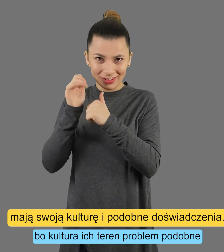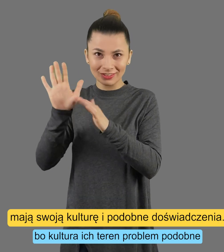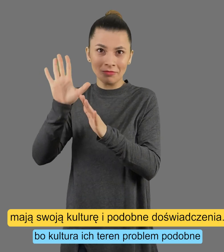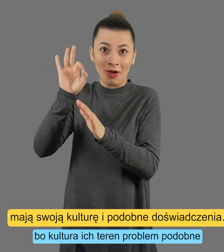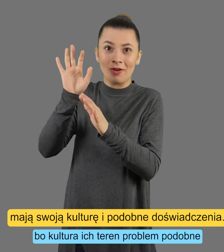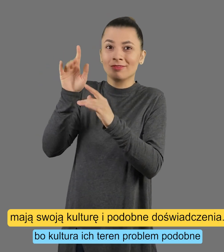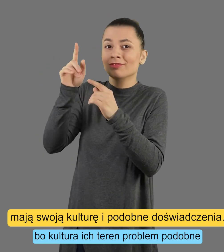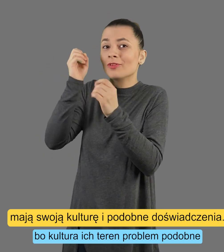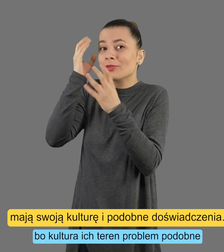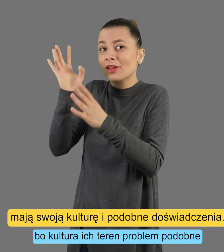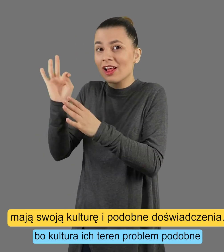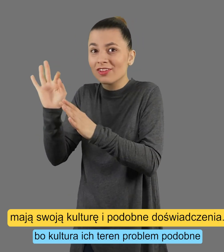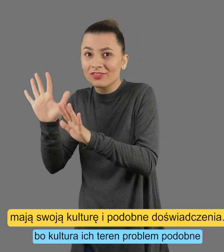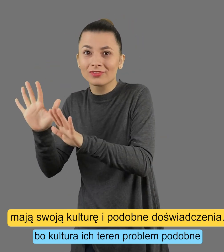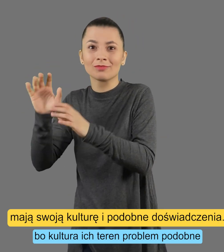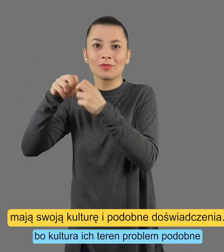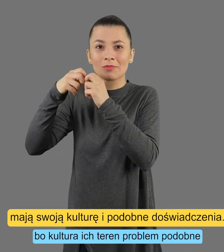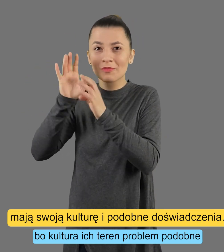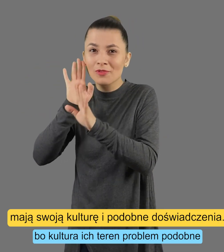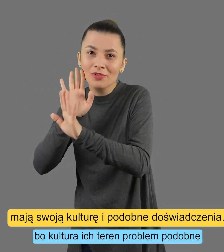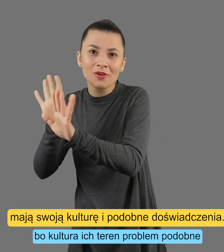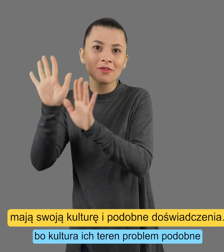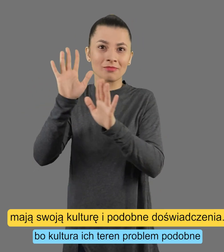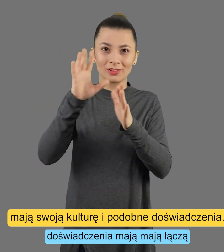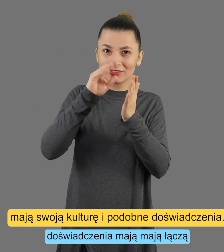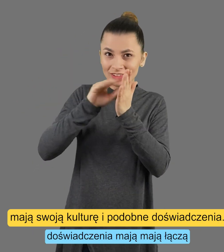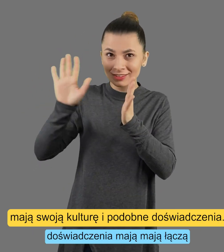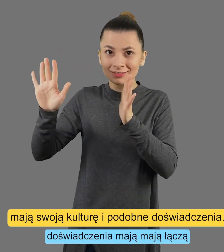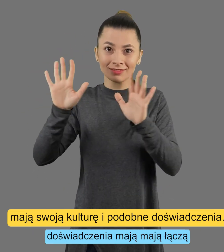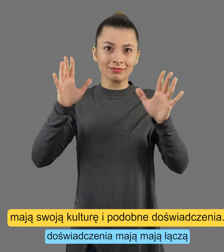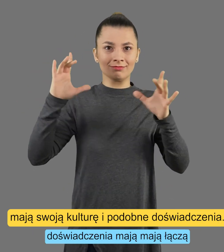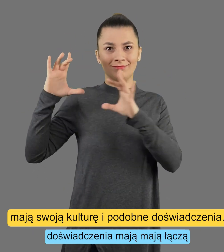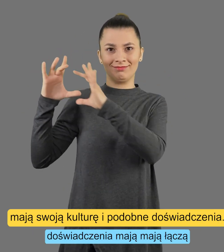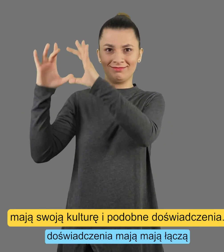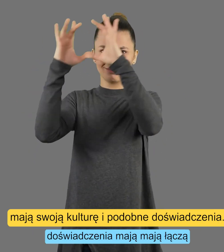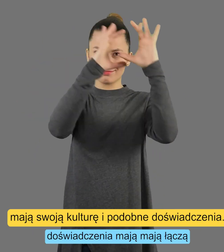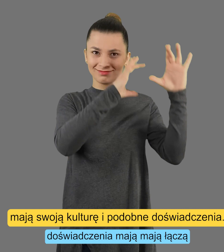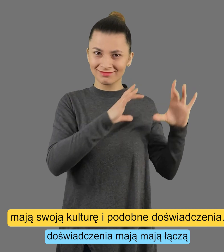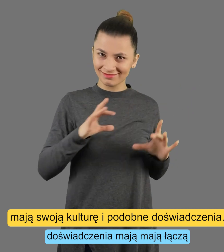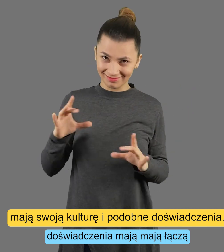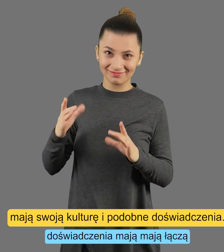they have their culture and similar experiences.